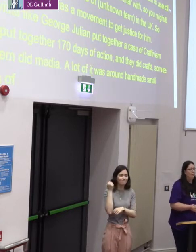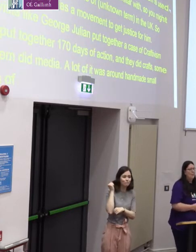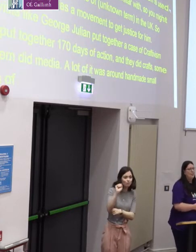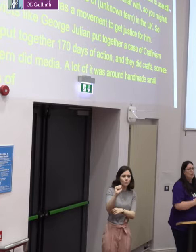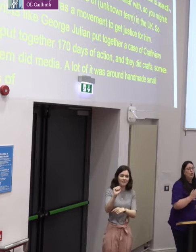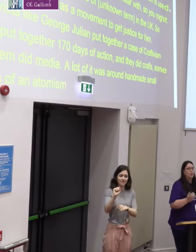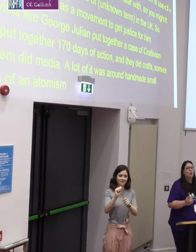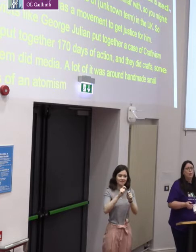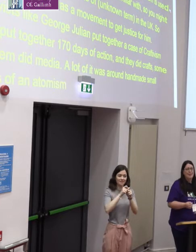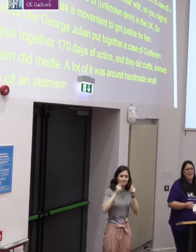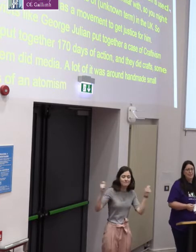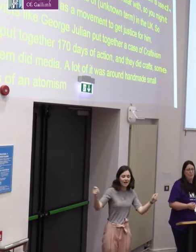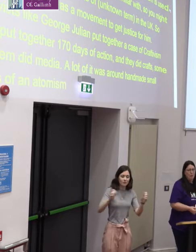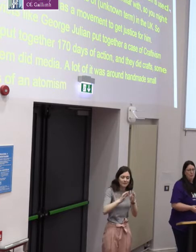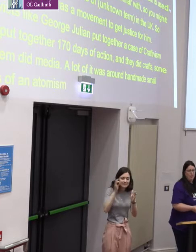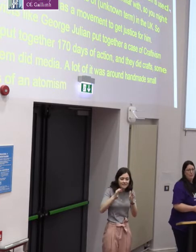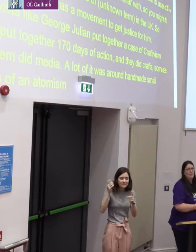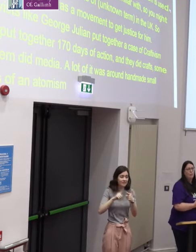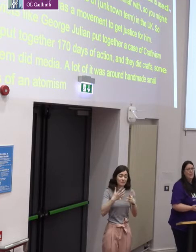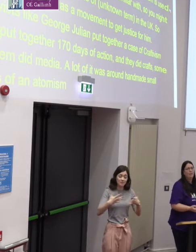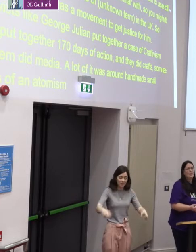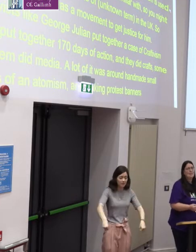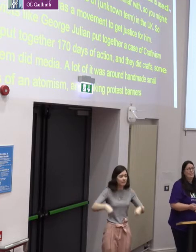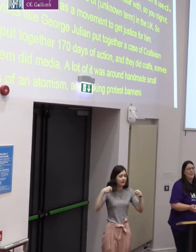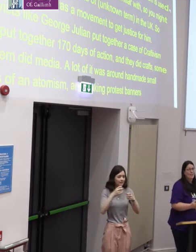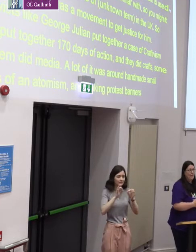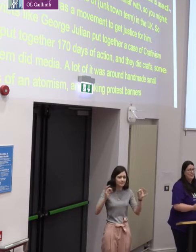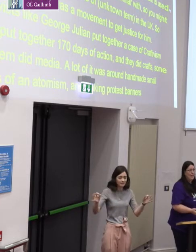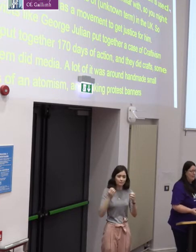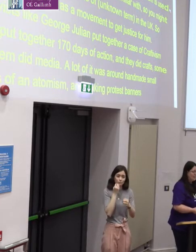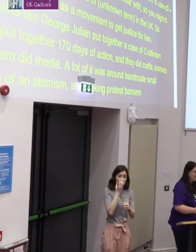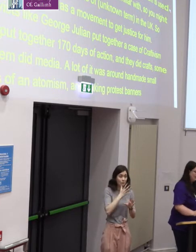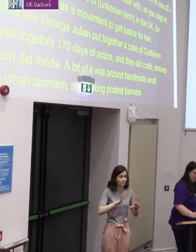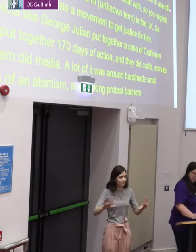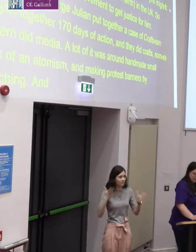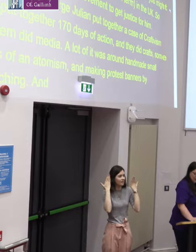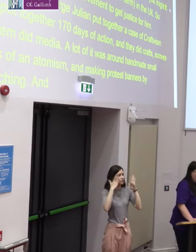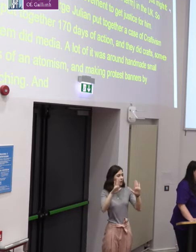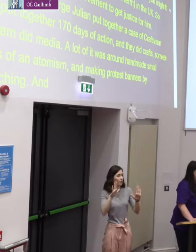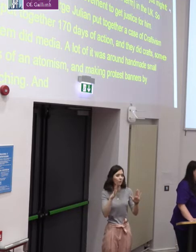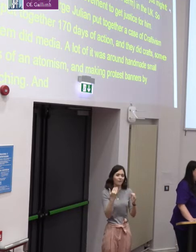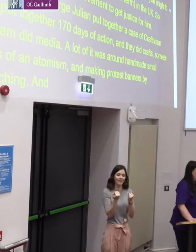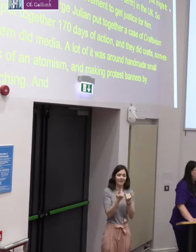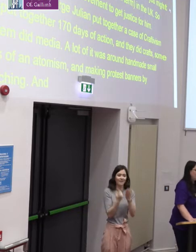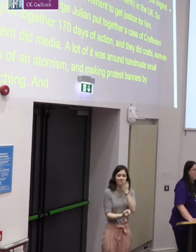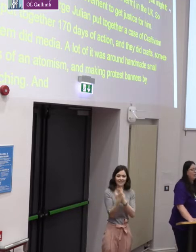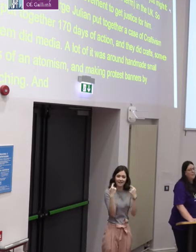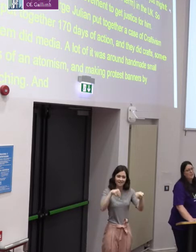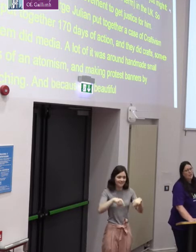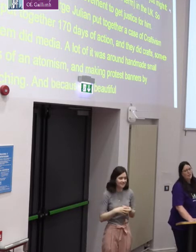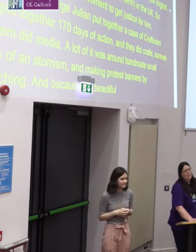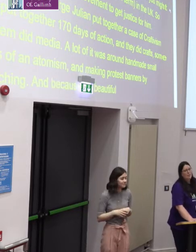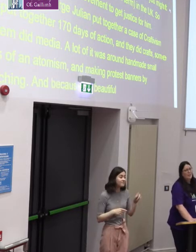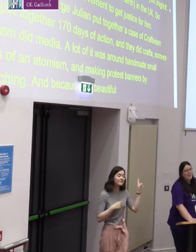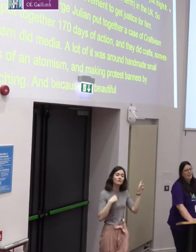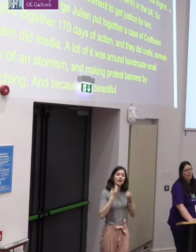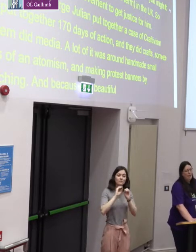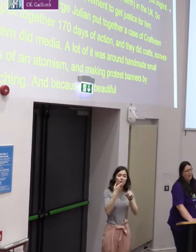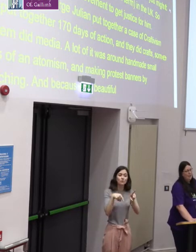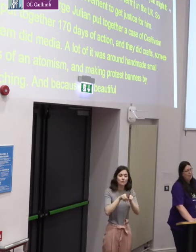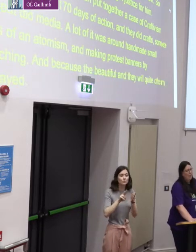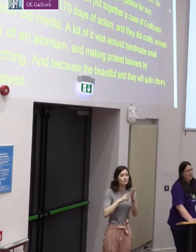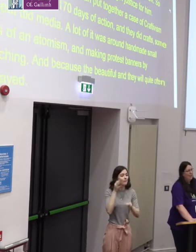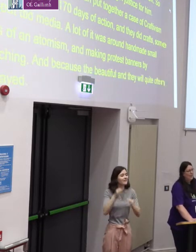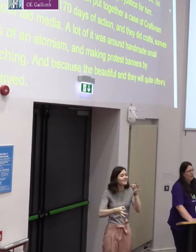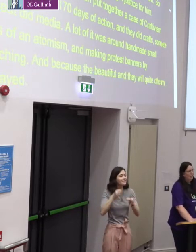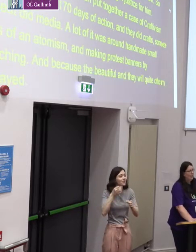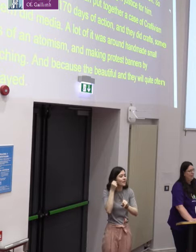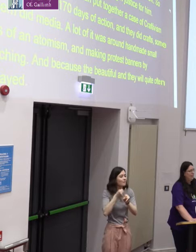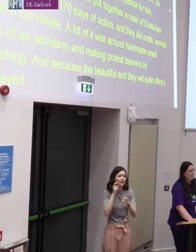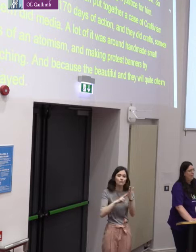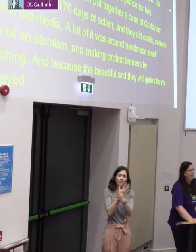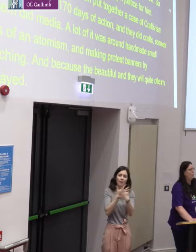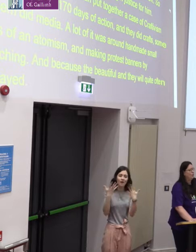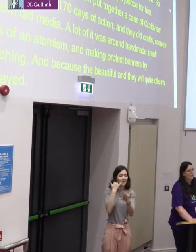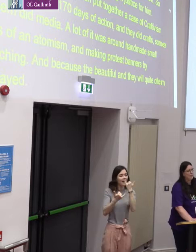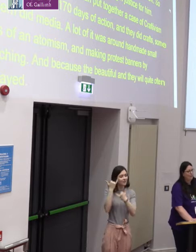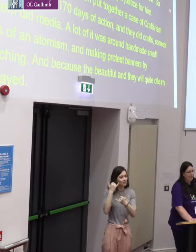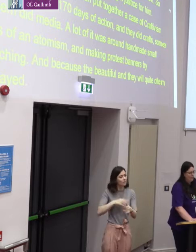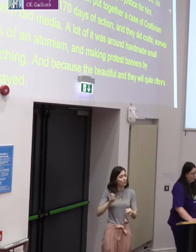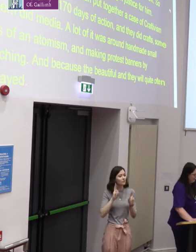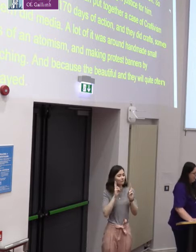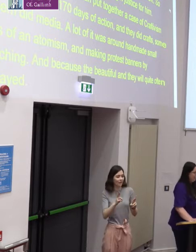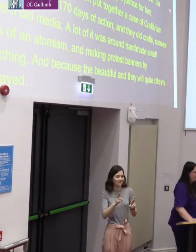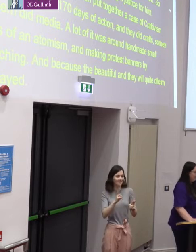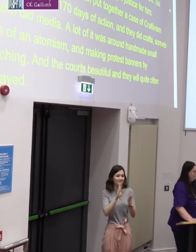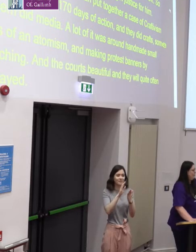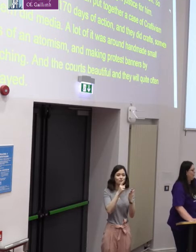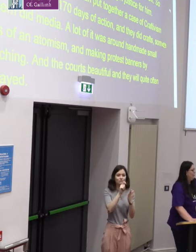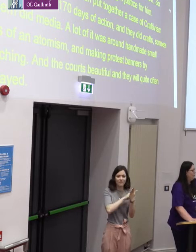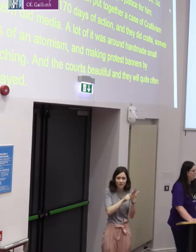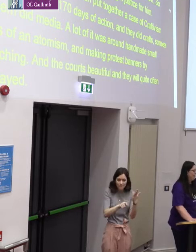And the quilts were beautiful and they will quite often displayed.